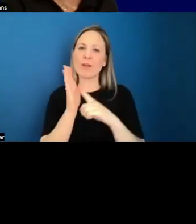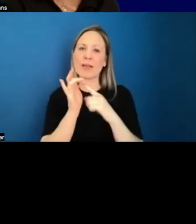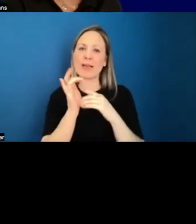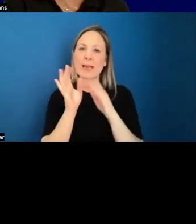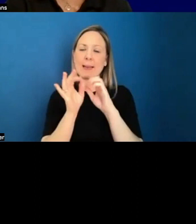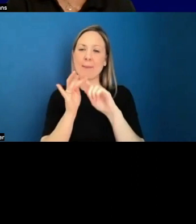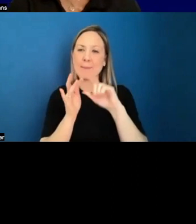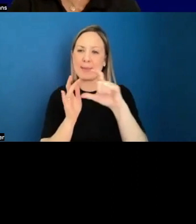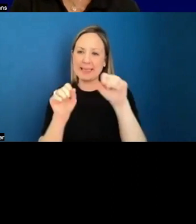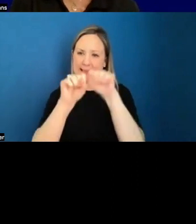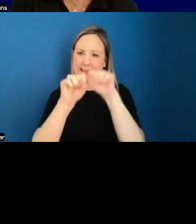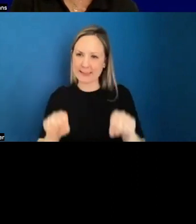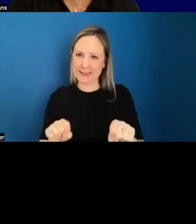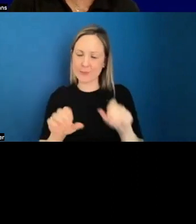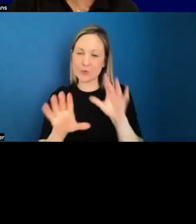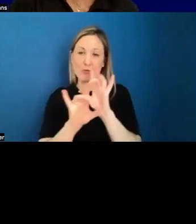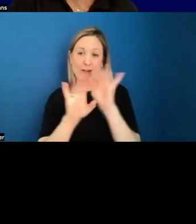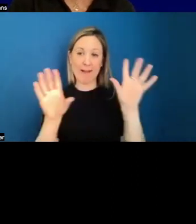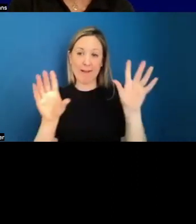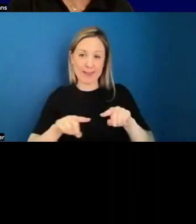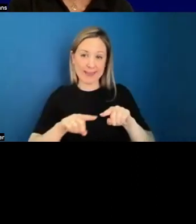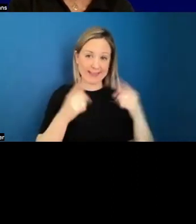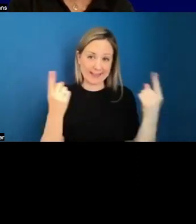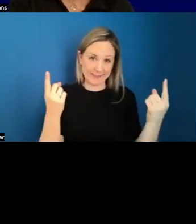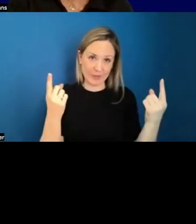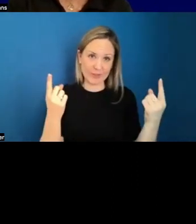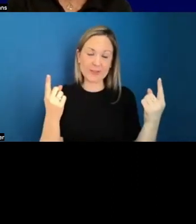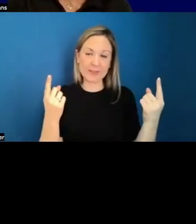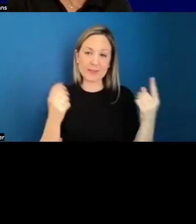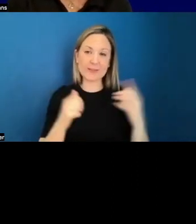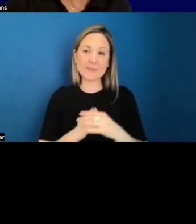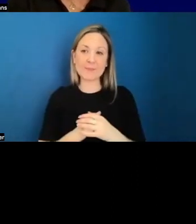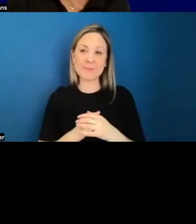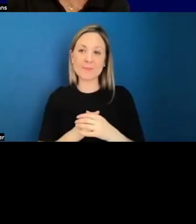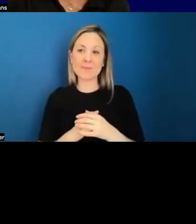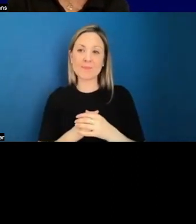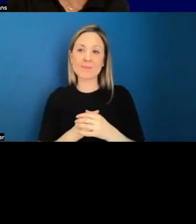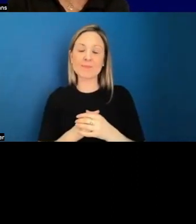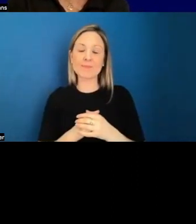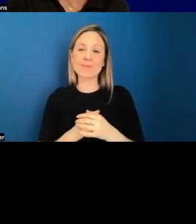clarify the difference between insula and the limbic system, which is known to have a